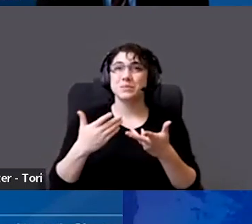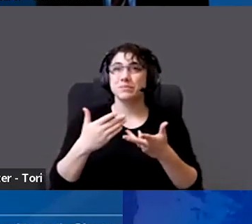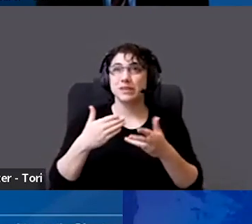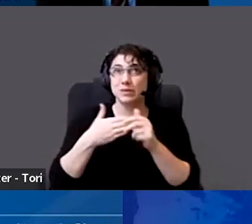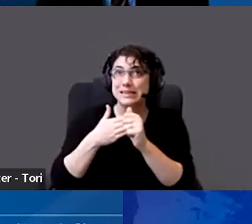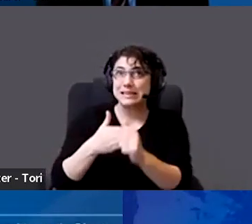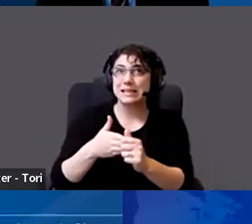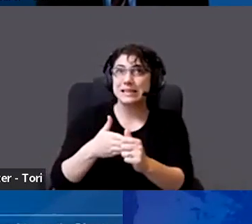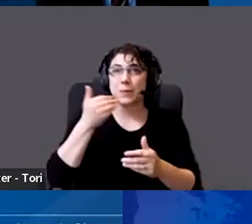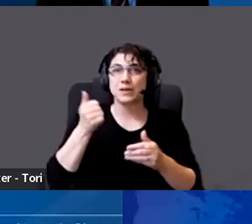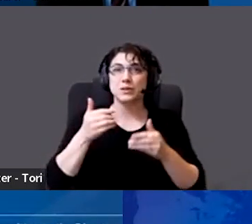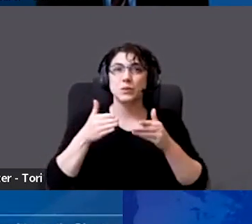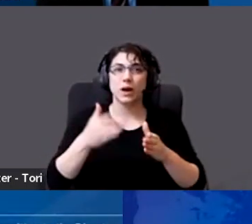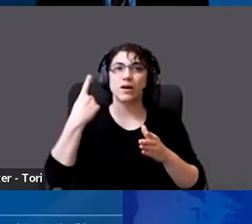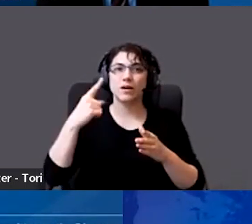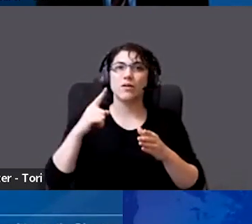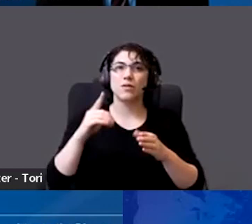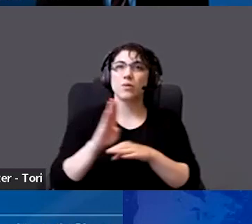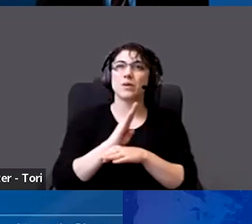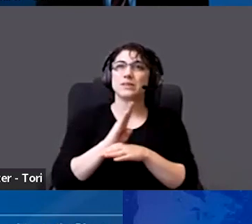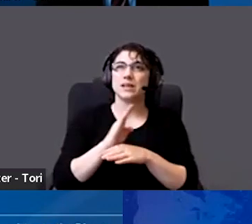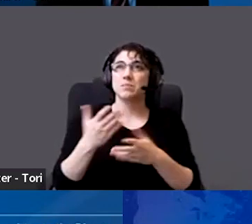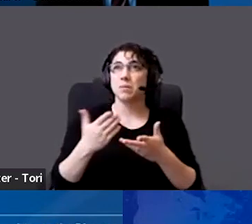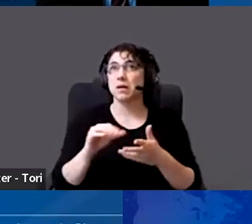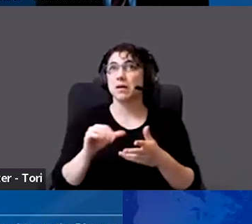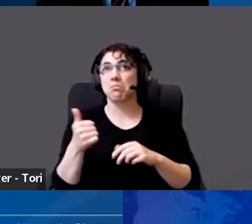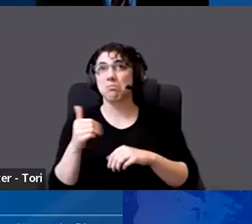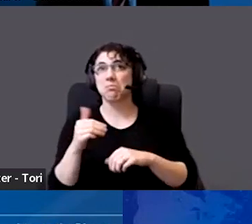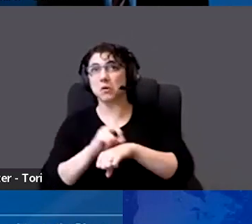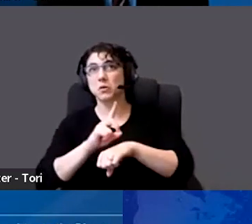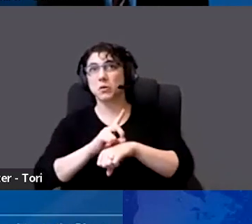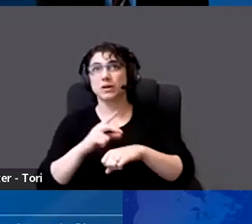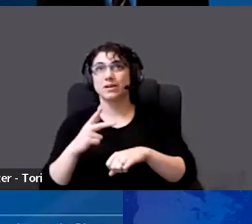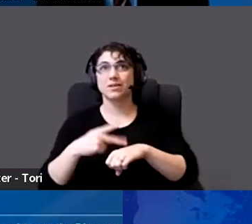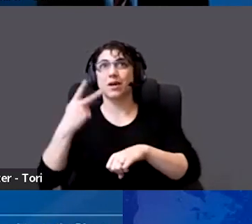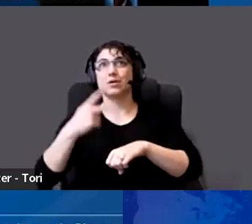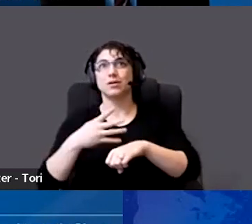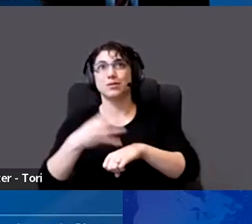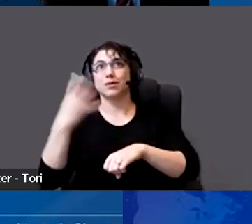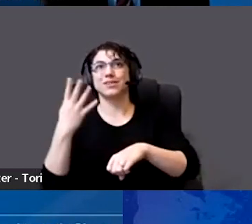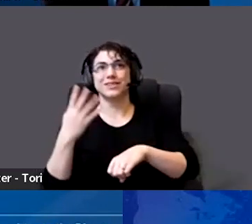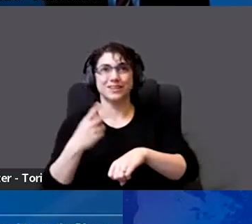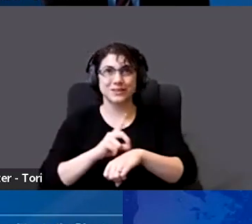So I think that may be another duty, double or quintuple duty, that you will be serving as we move forward. Octavio.